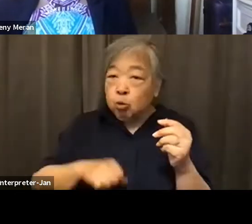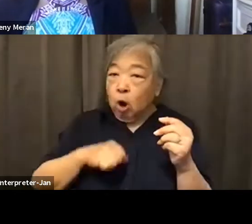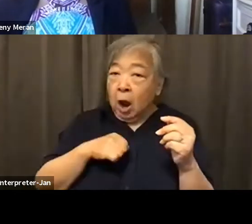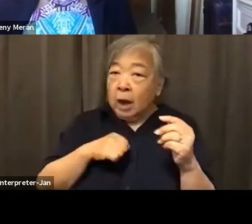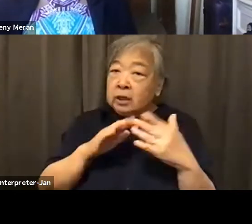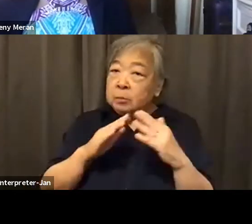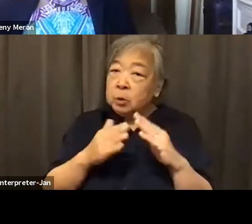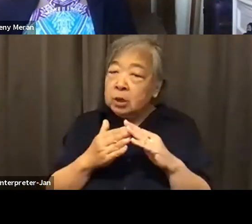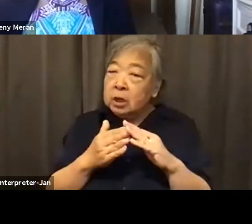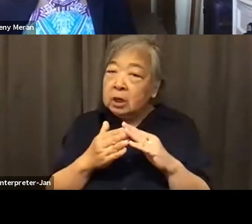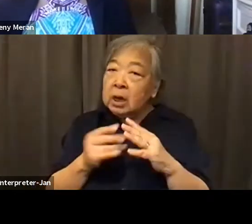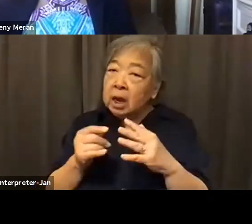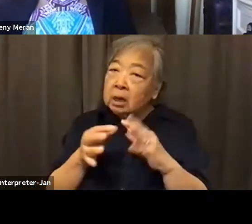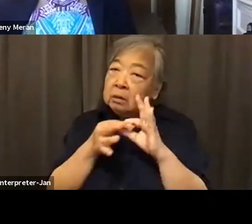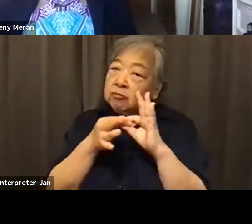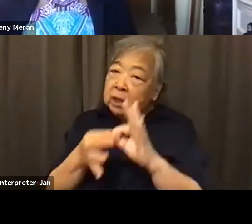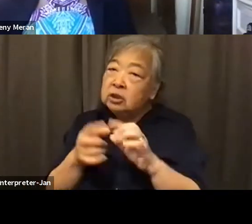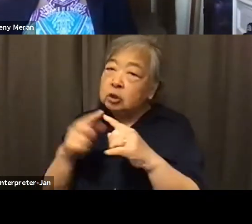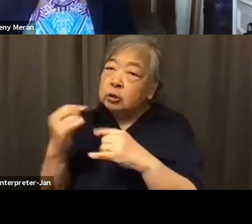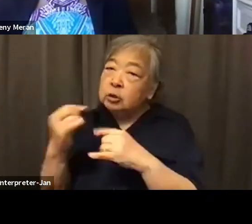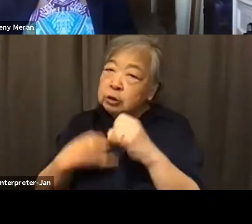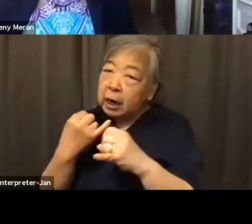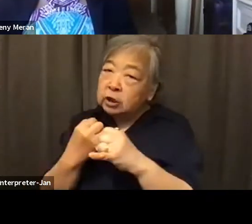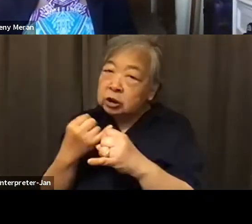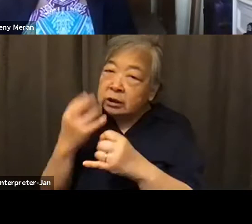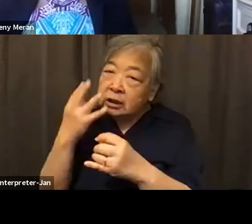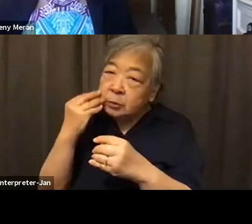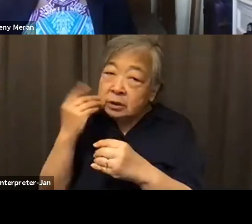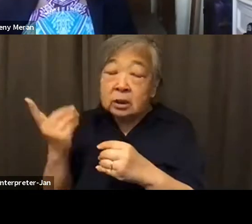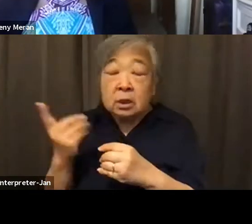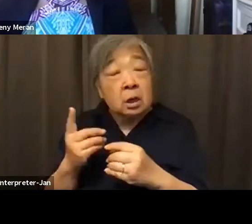And the motive behind this upcoming issue of the AWAY Journal is to celebrate disability